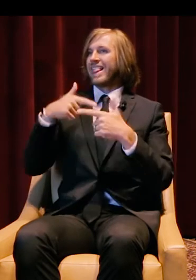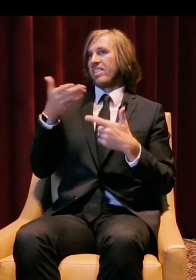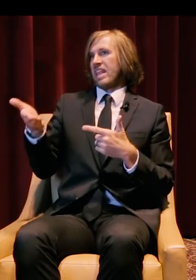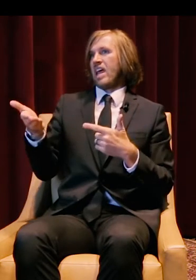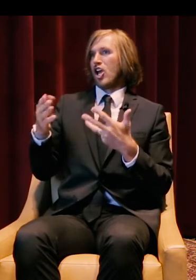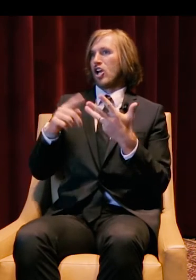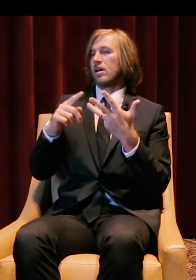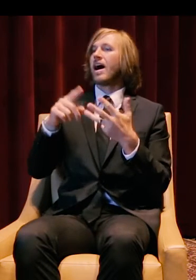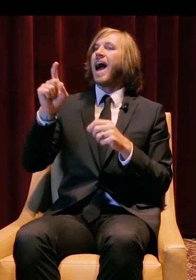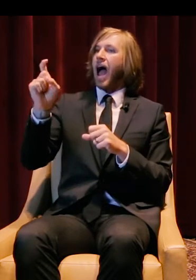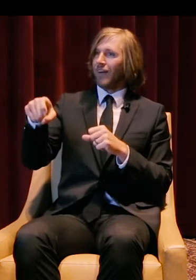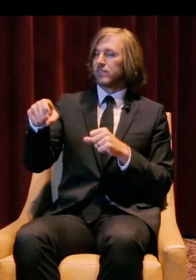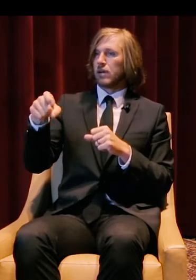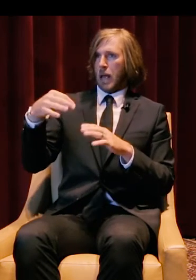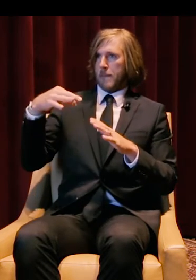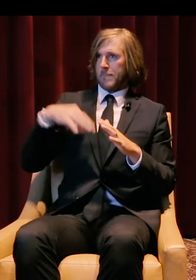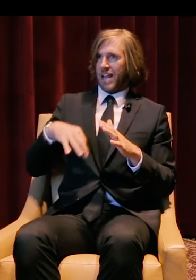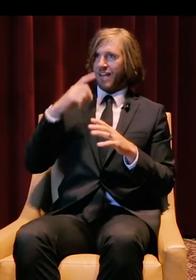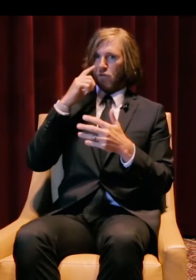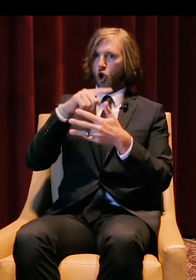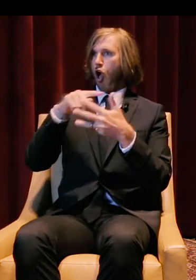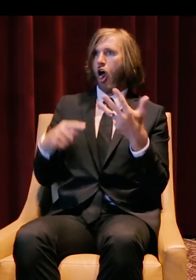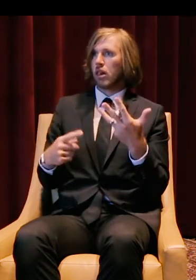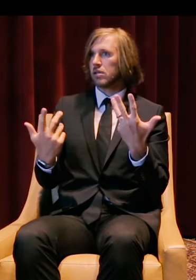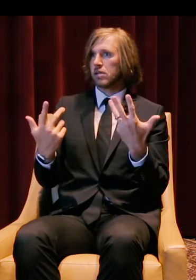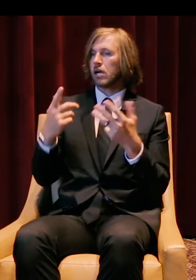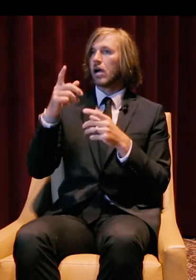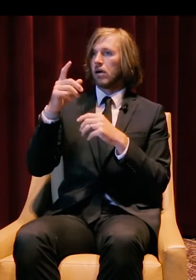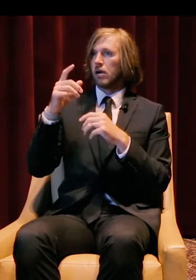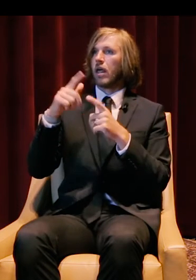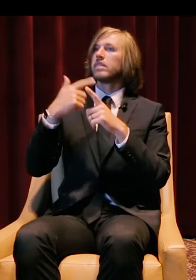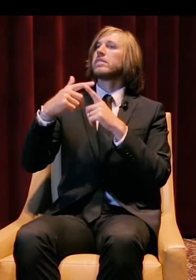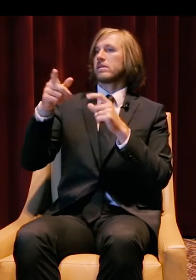There needs to be a benefit for all of them for you to be successful,